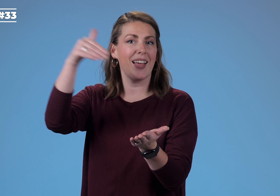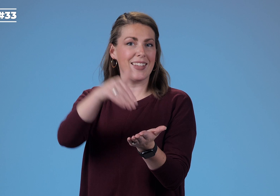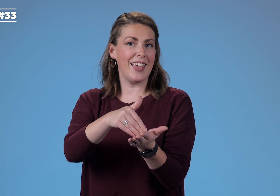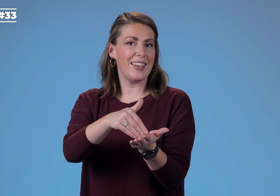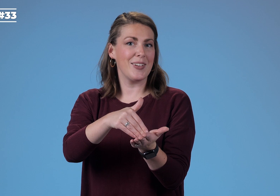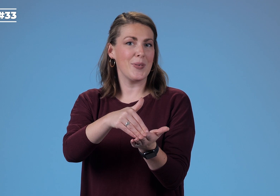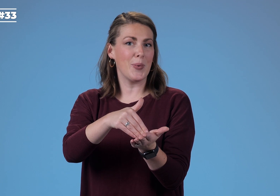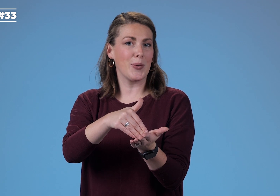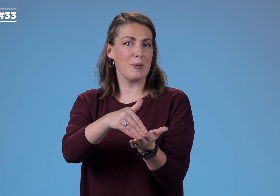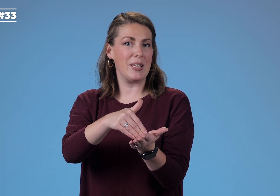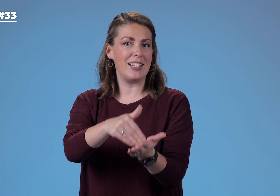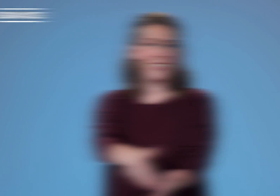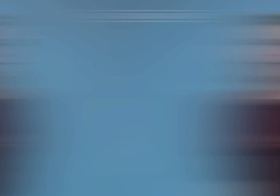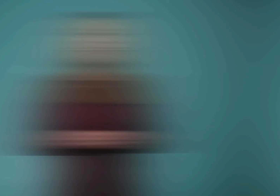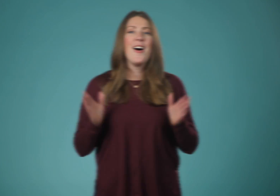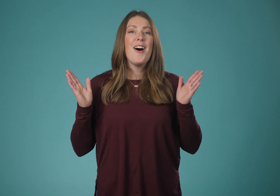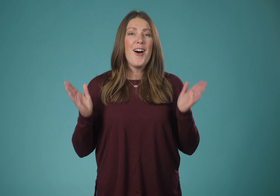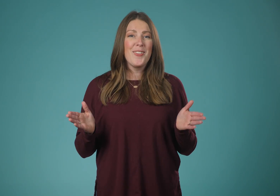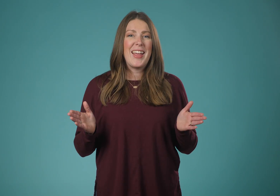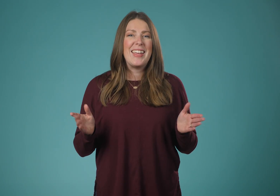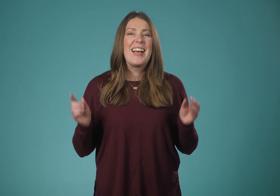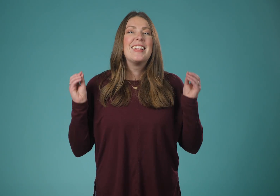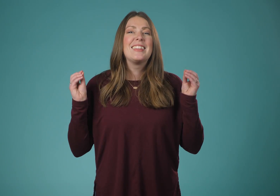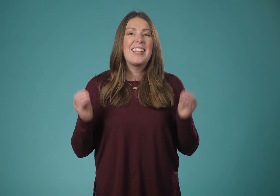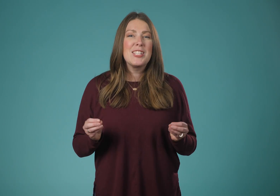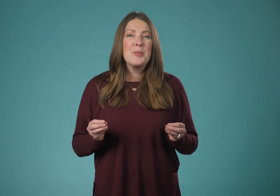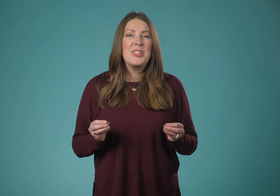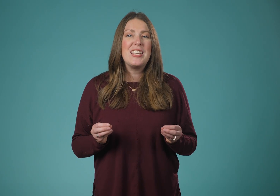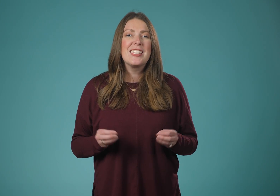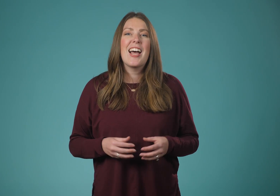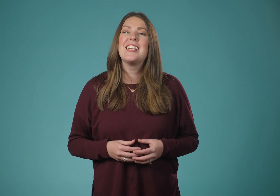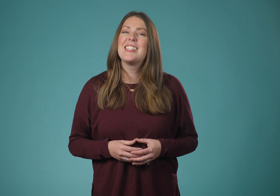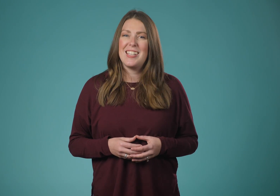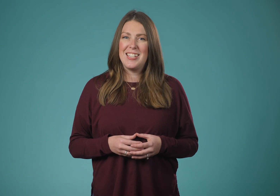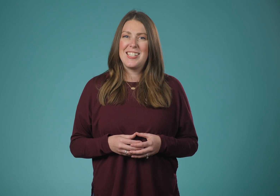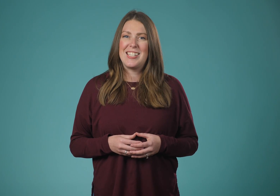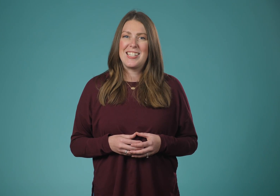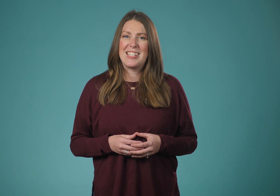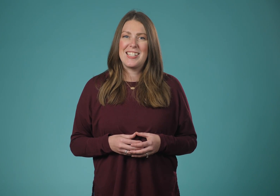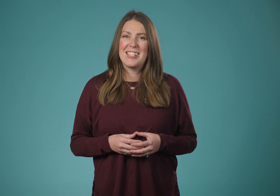'again or repeat.' 'All right let's put these signs into sentences.